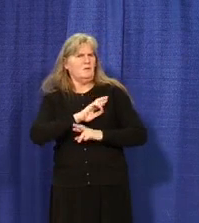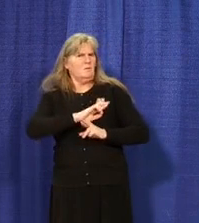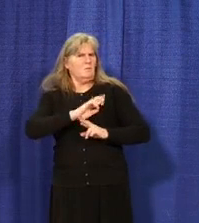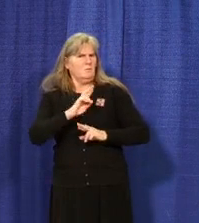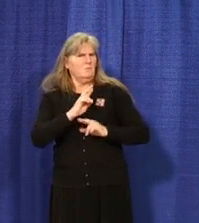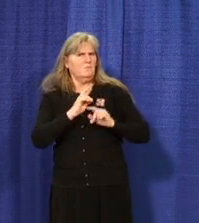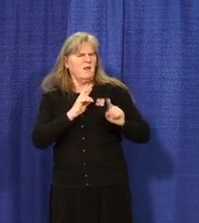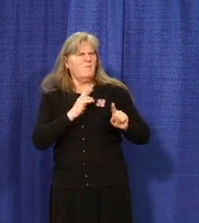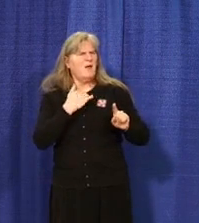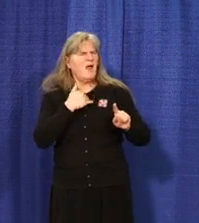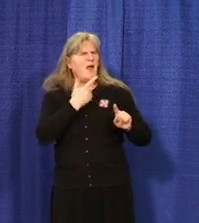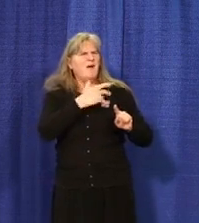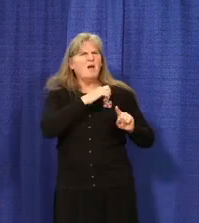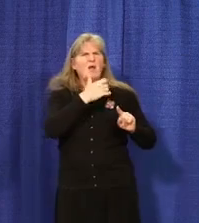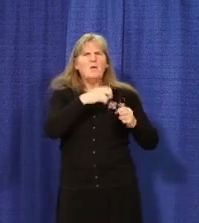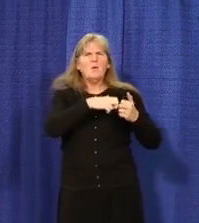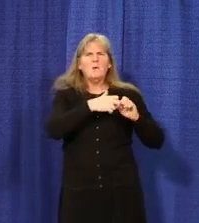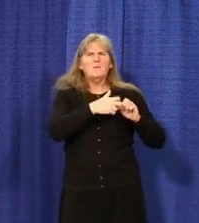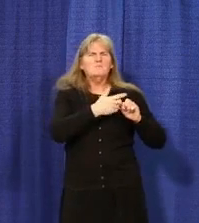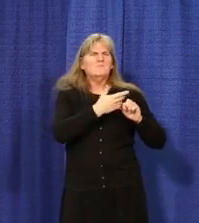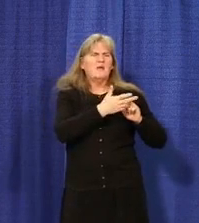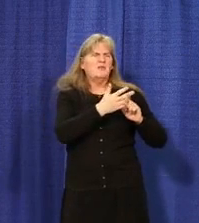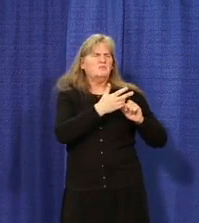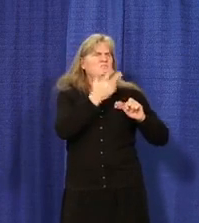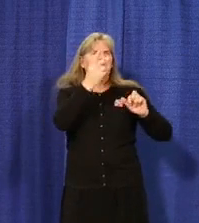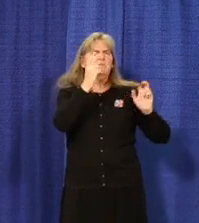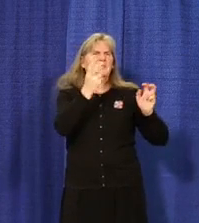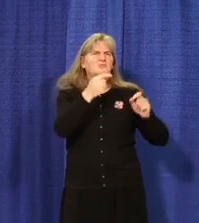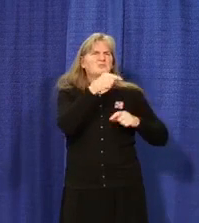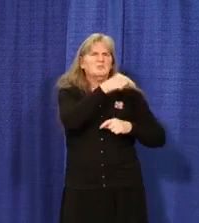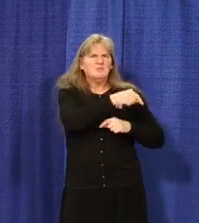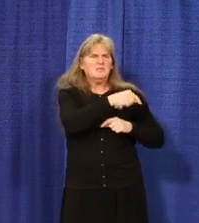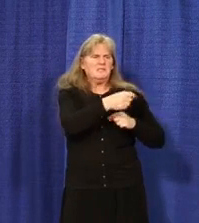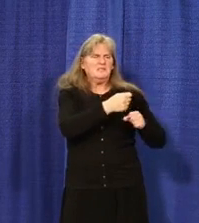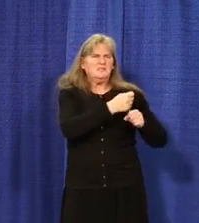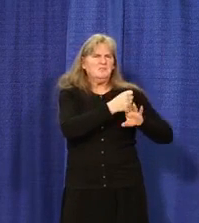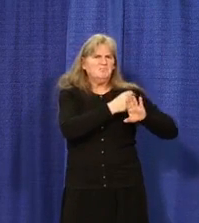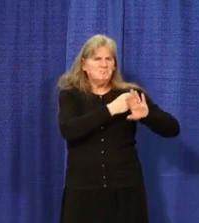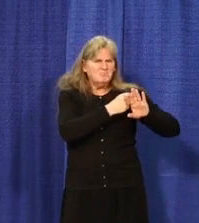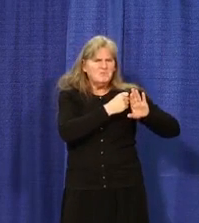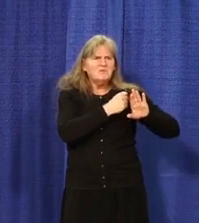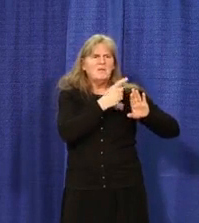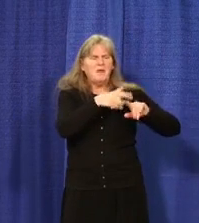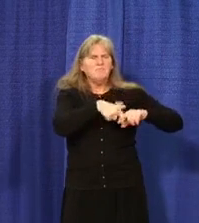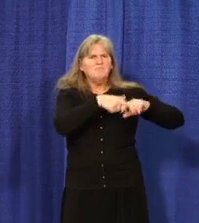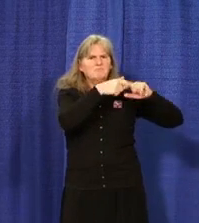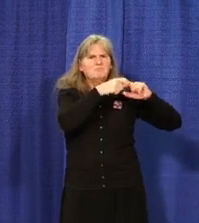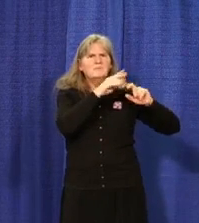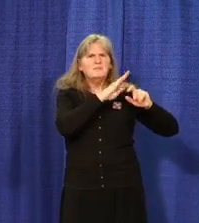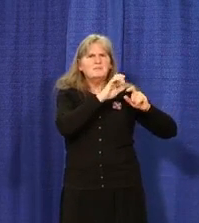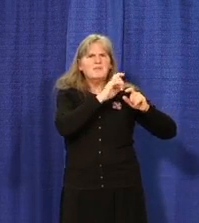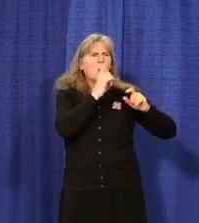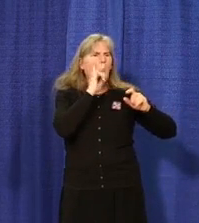issues to deal with this year, so that paused what is already a